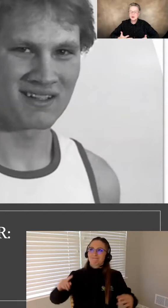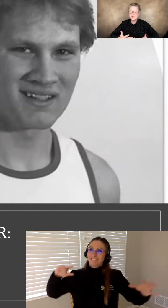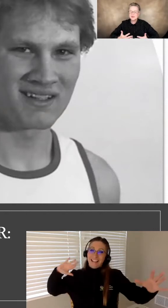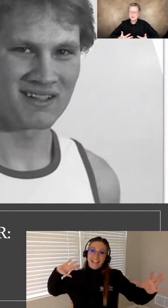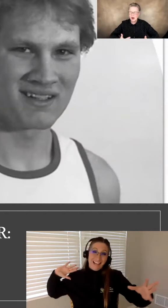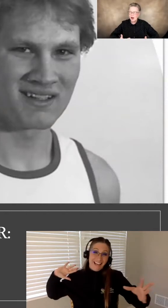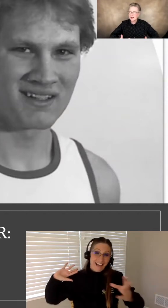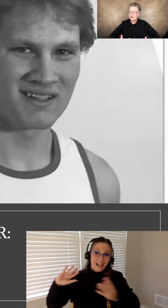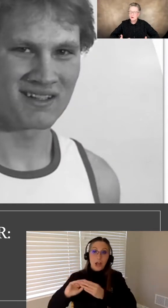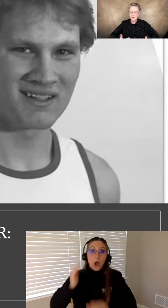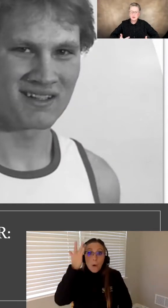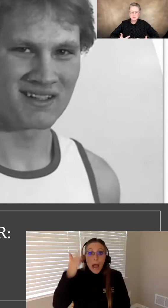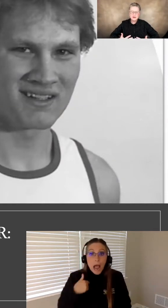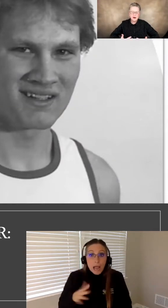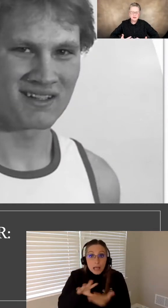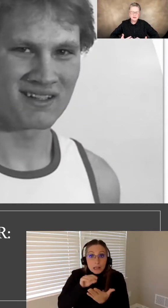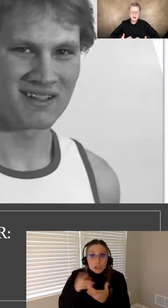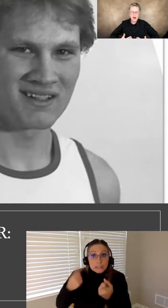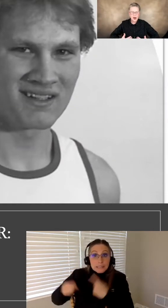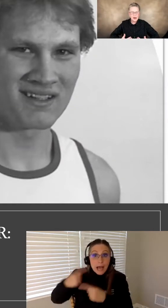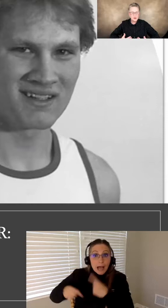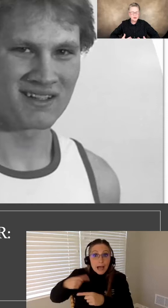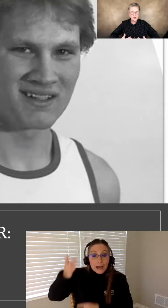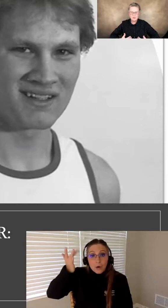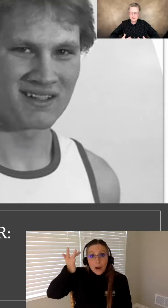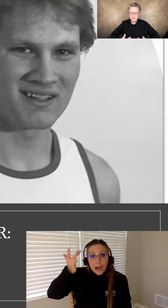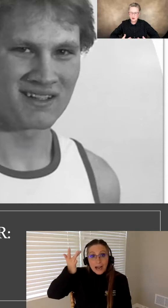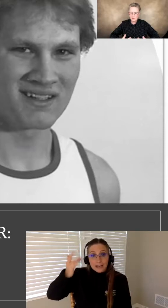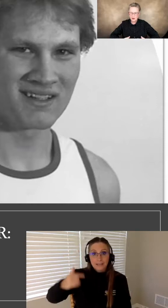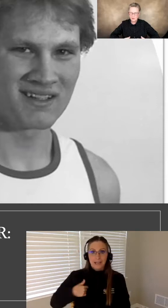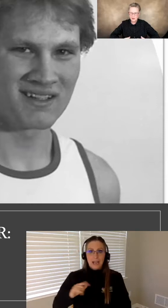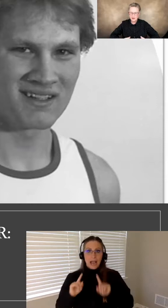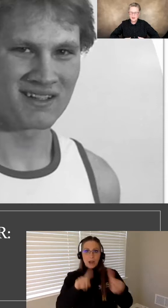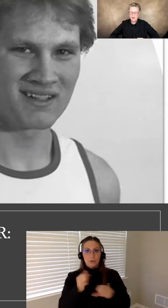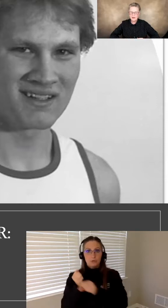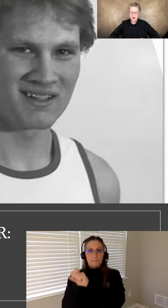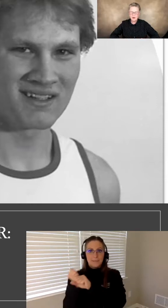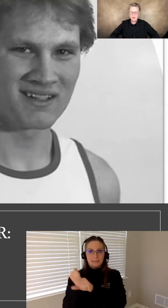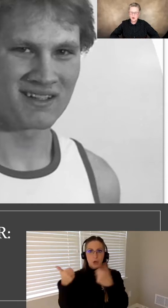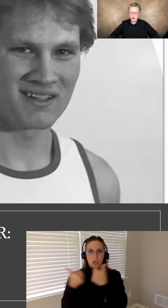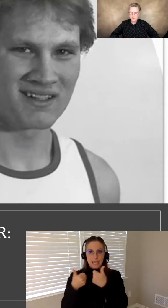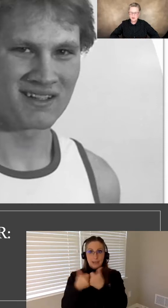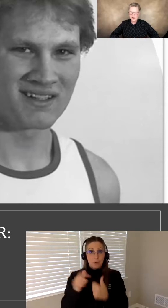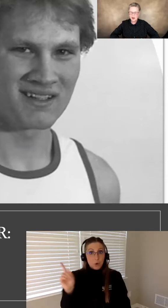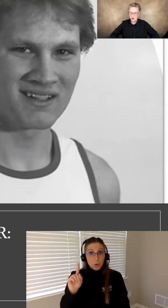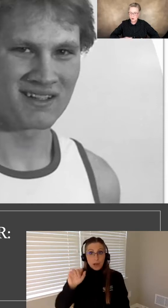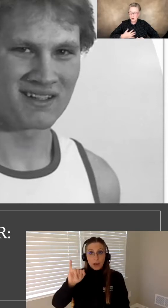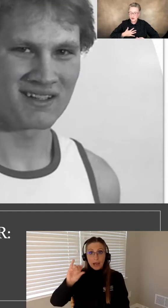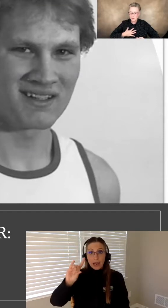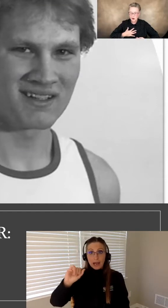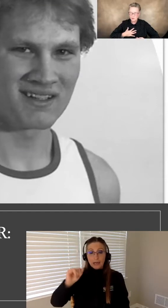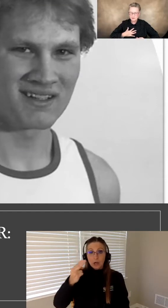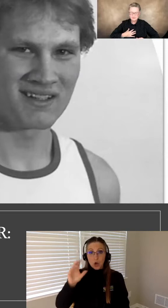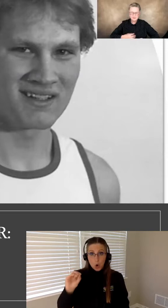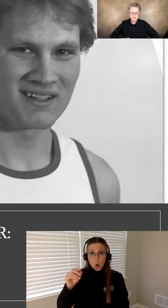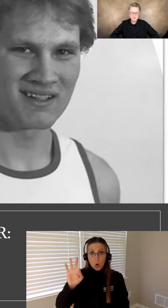to sign was because I went to a baseball game in Idaho Falls, Idaho where I grew up